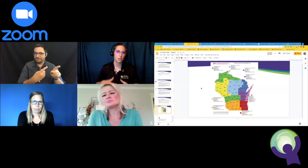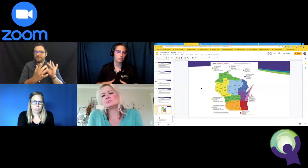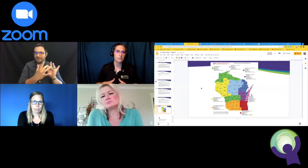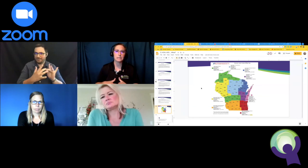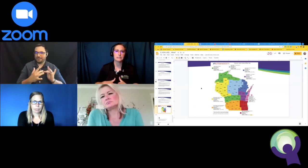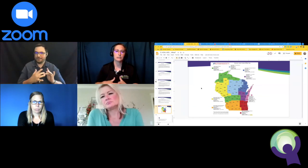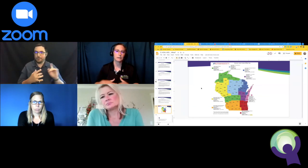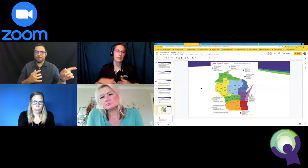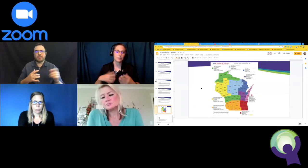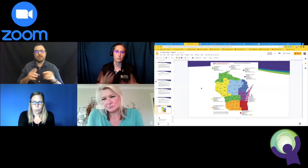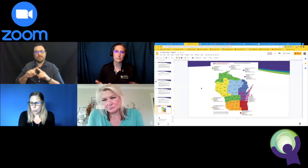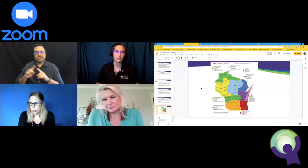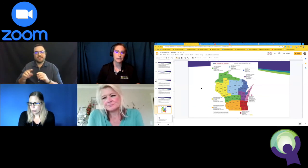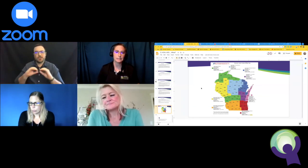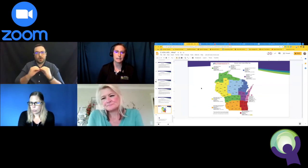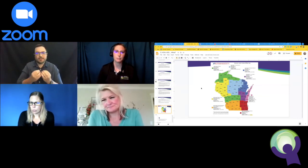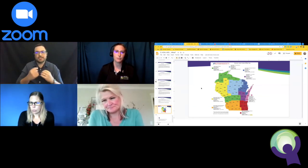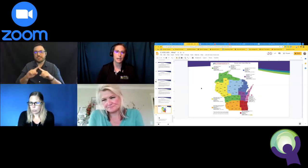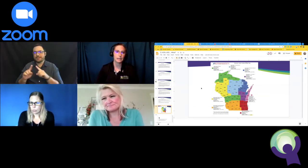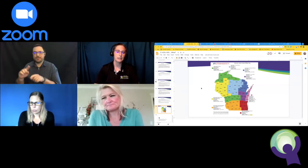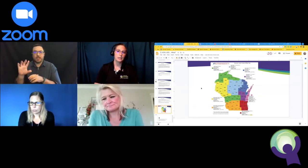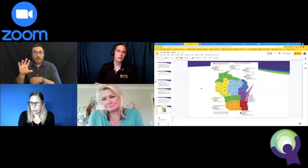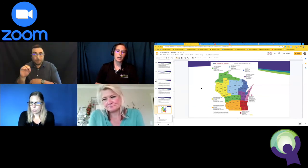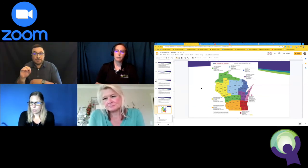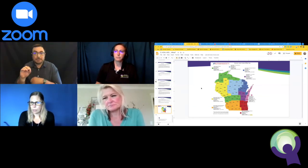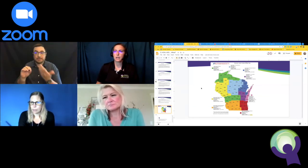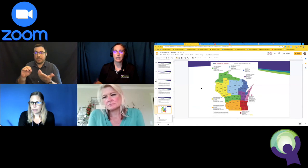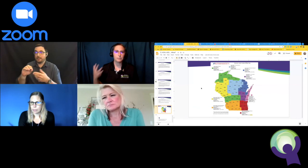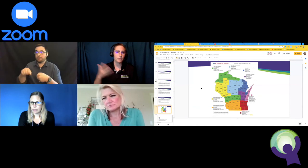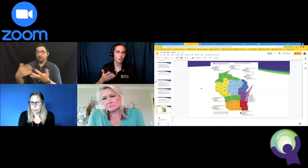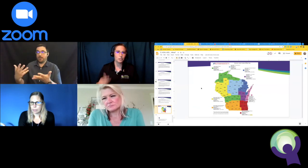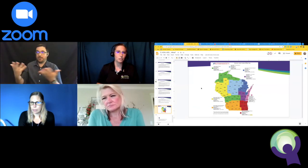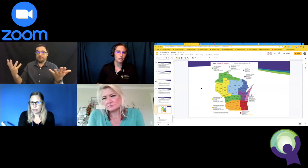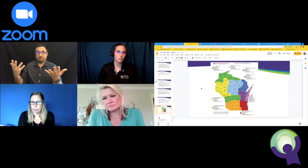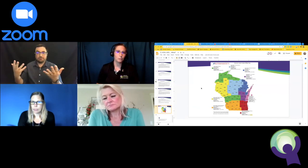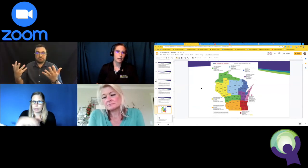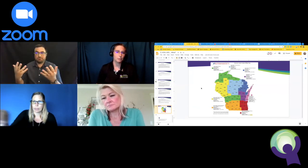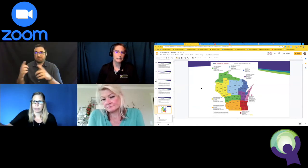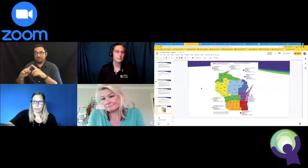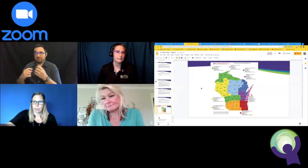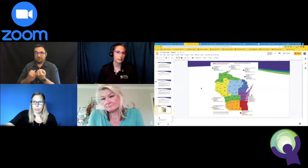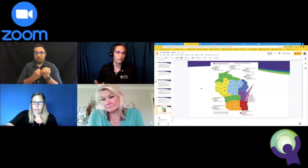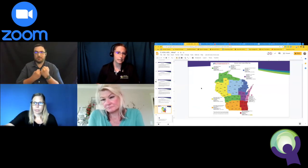companies there are a lot of companies around the state that provide a lot of people go to the Weissman Center in